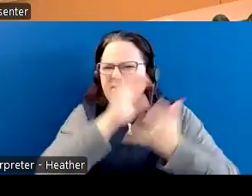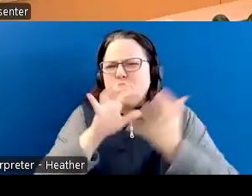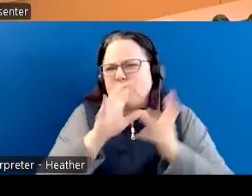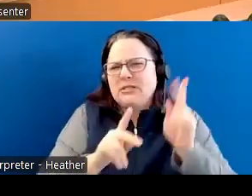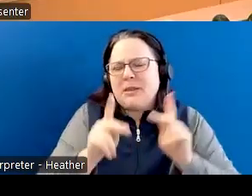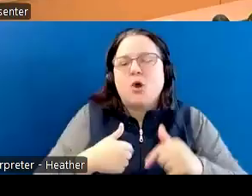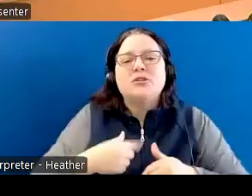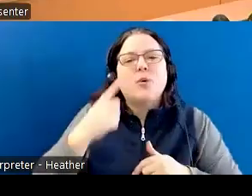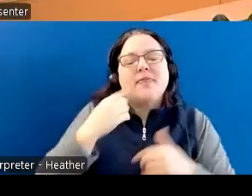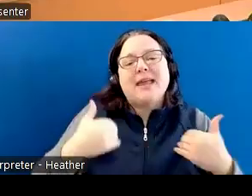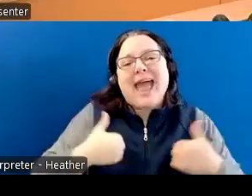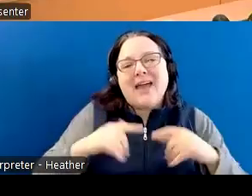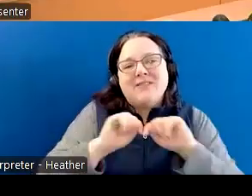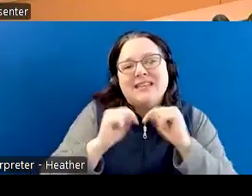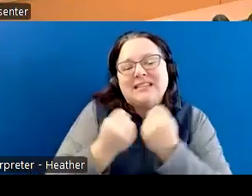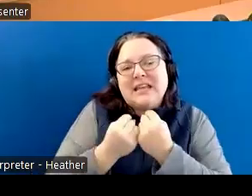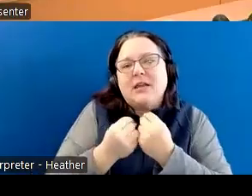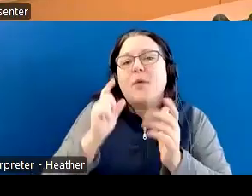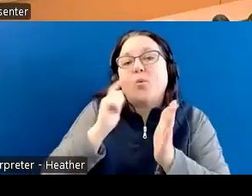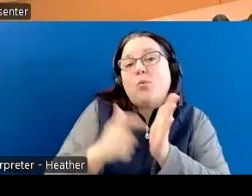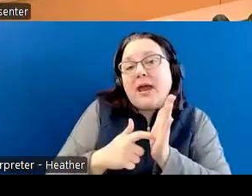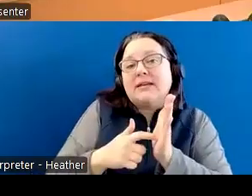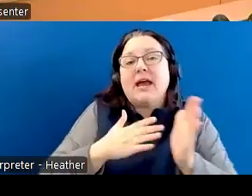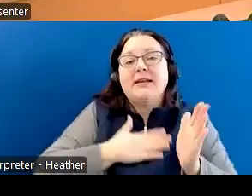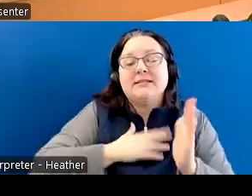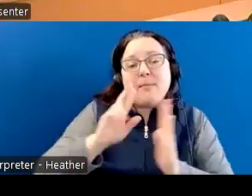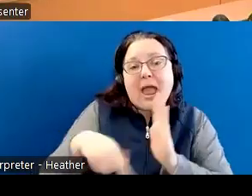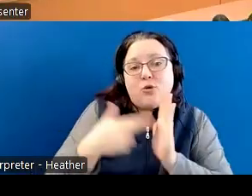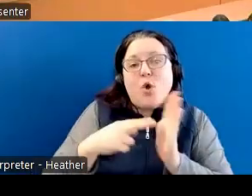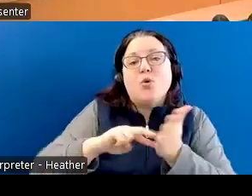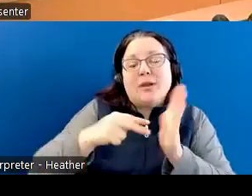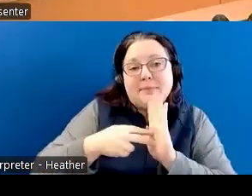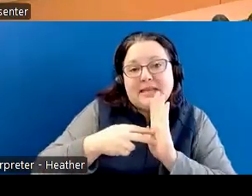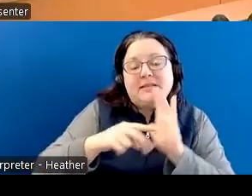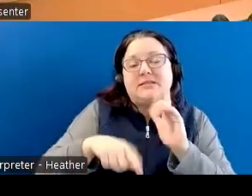team kind of like you said, recognizing what your role actually is and kind of reiterating